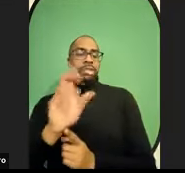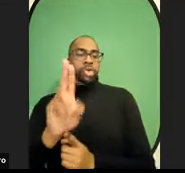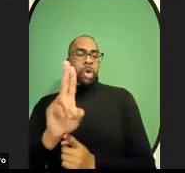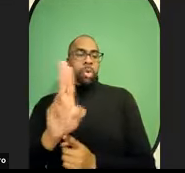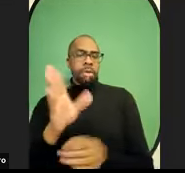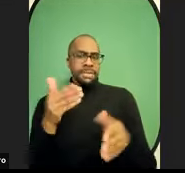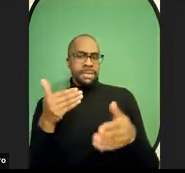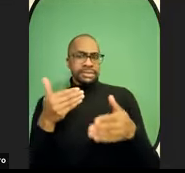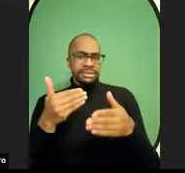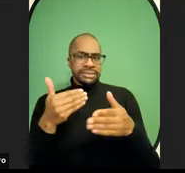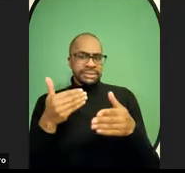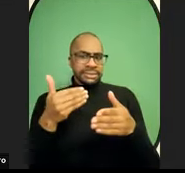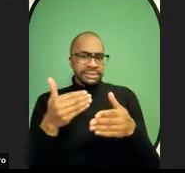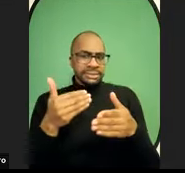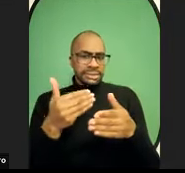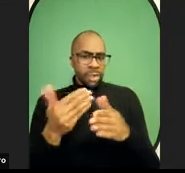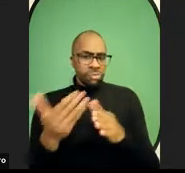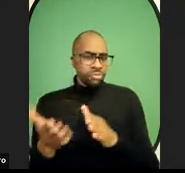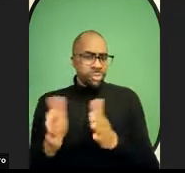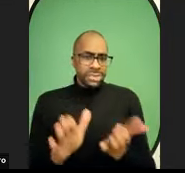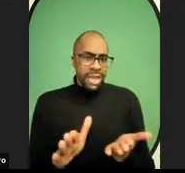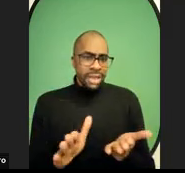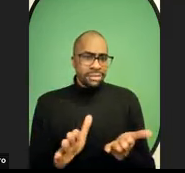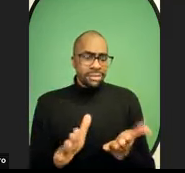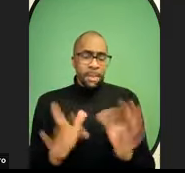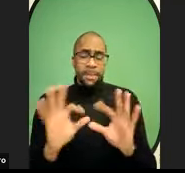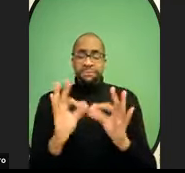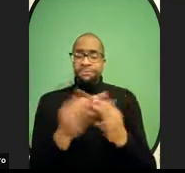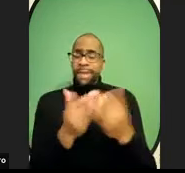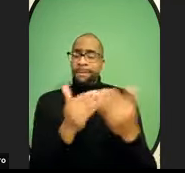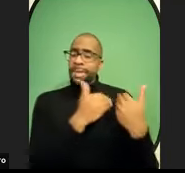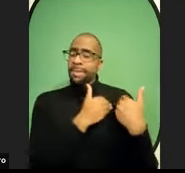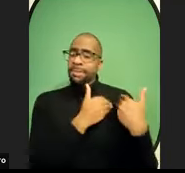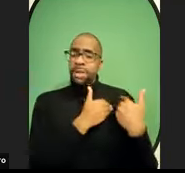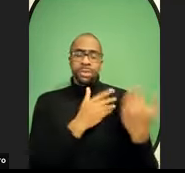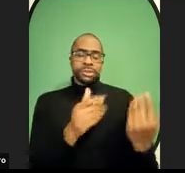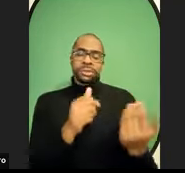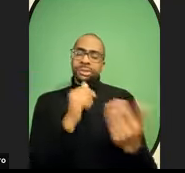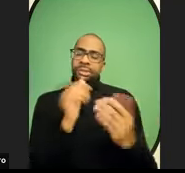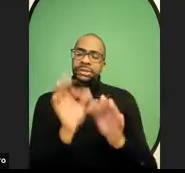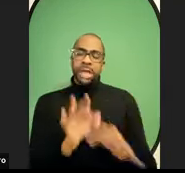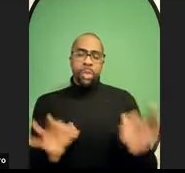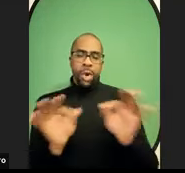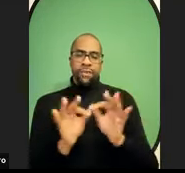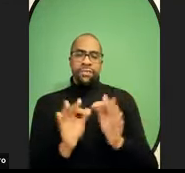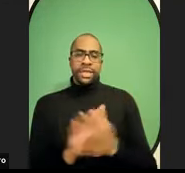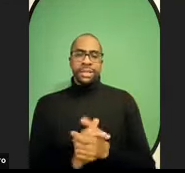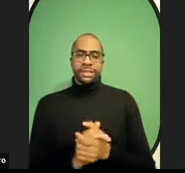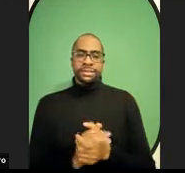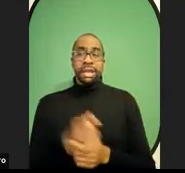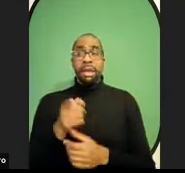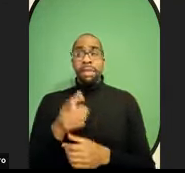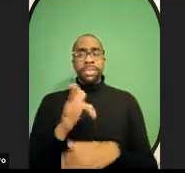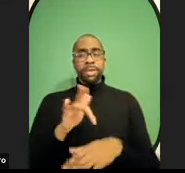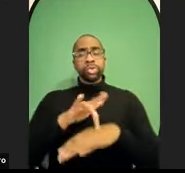and almost died. ed, and for that family ed, and for that family the burden of that is is burden of that is, it's just, it's not worth it, like, really.